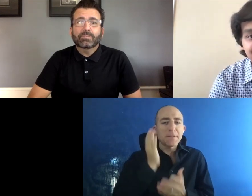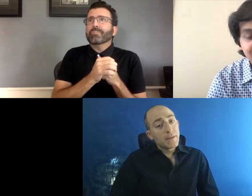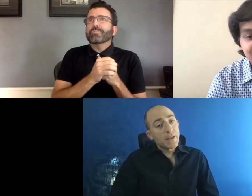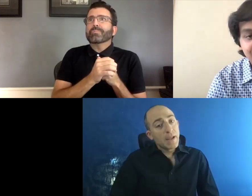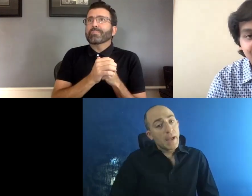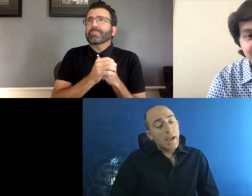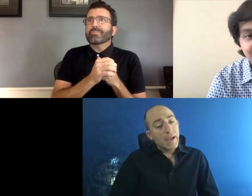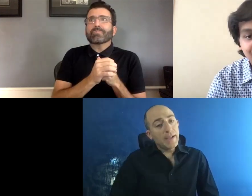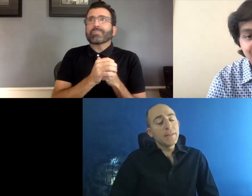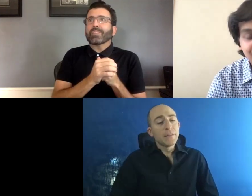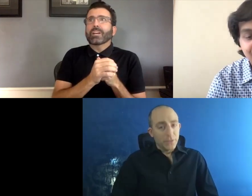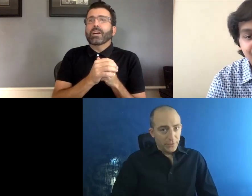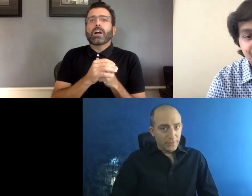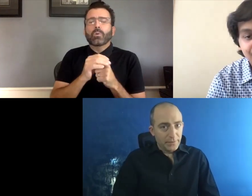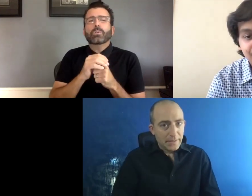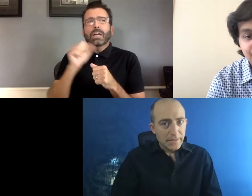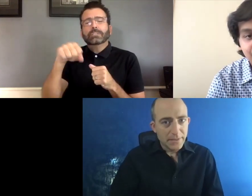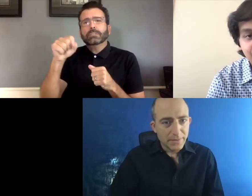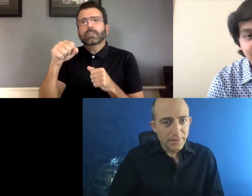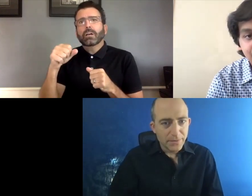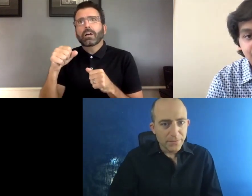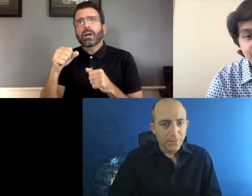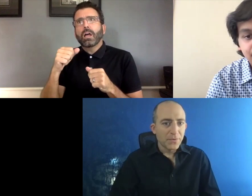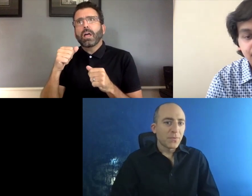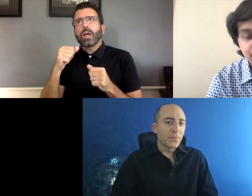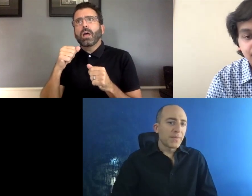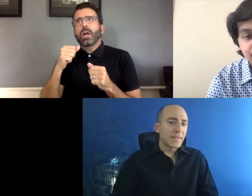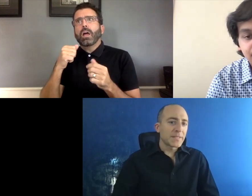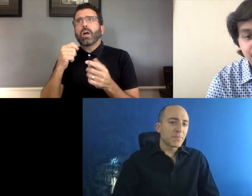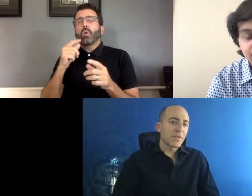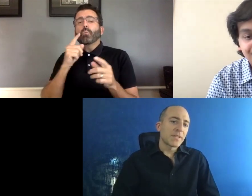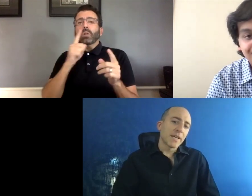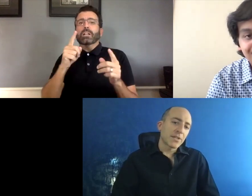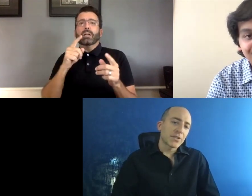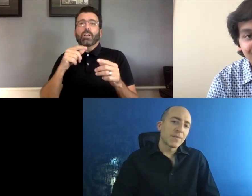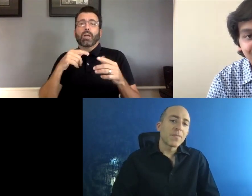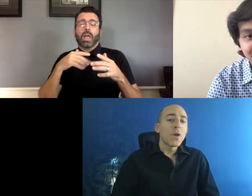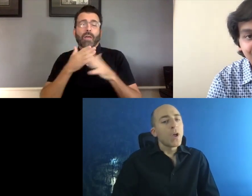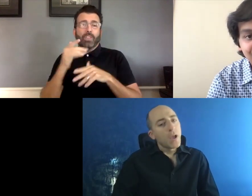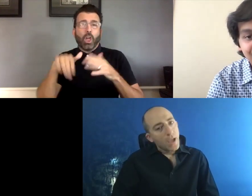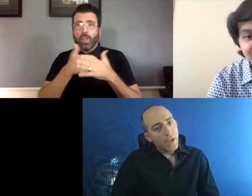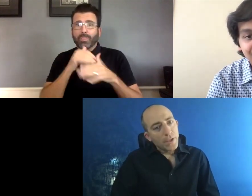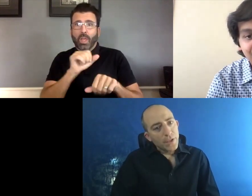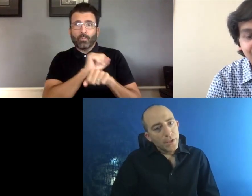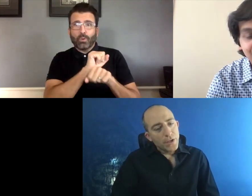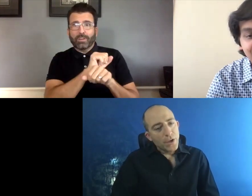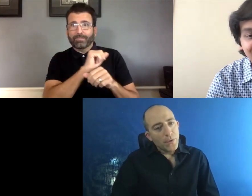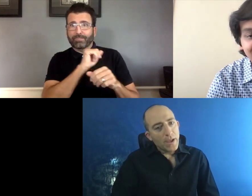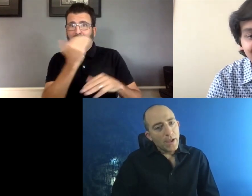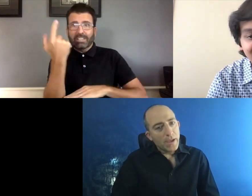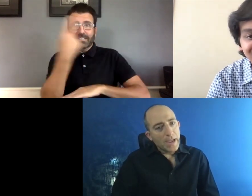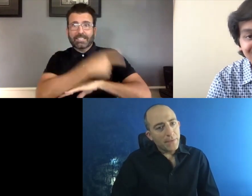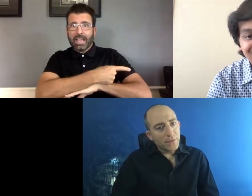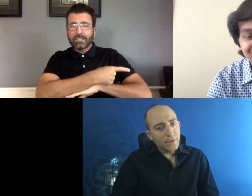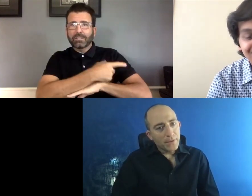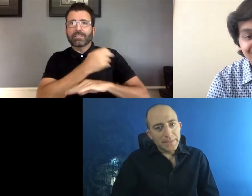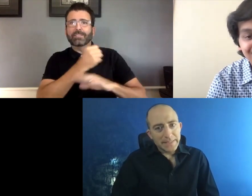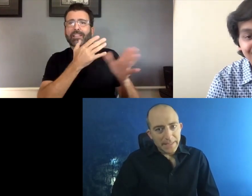I learned going through this production, you know, after it was done